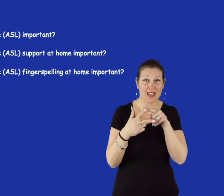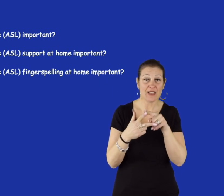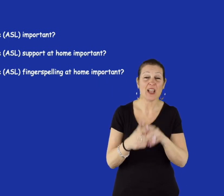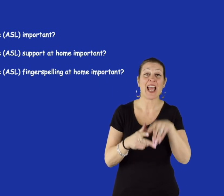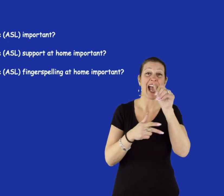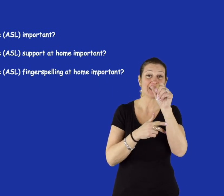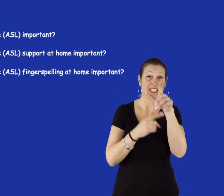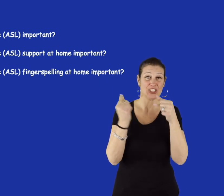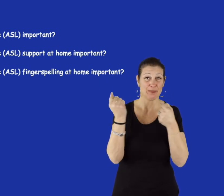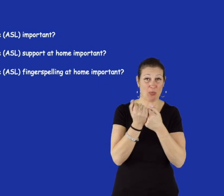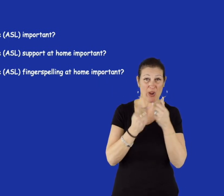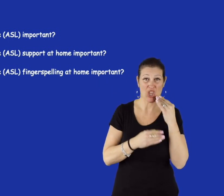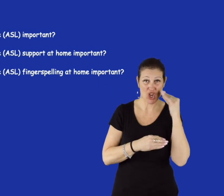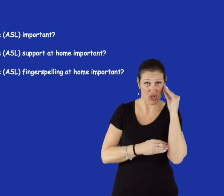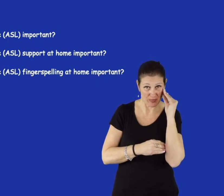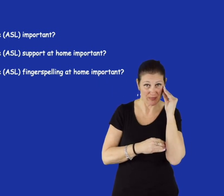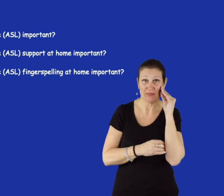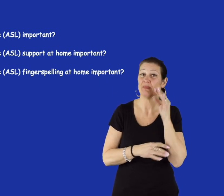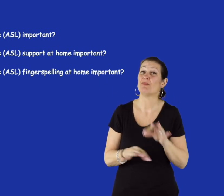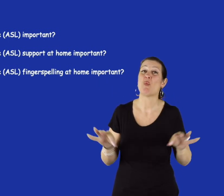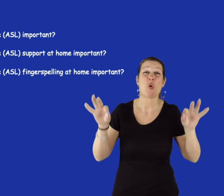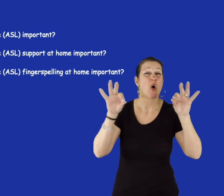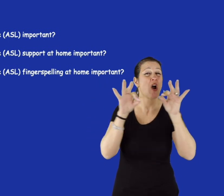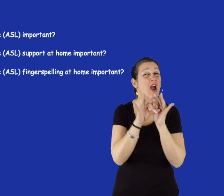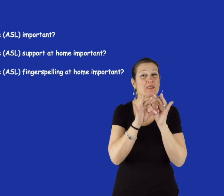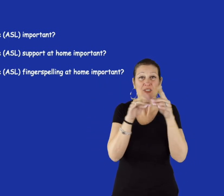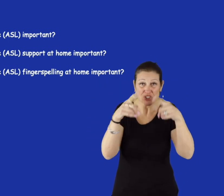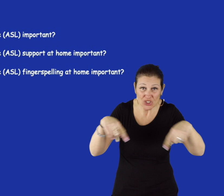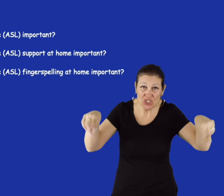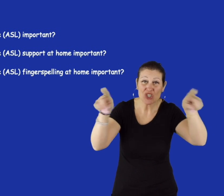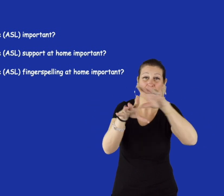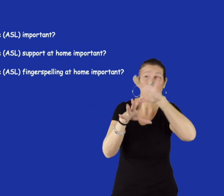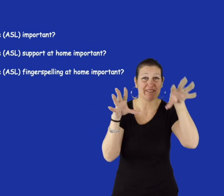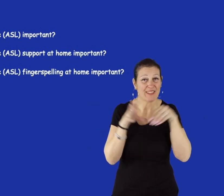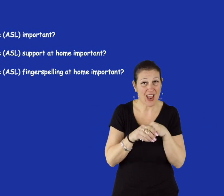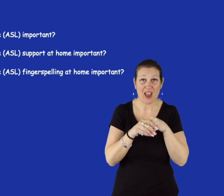Next is that you are an important part of supporting your child’s ASL development at home.